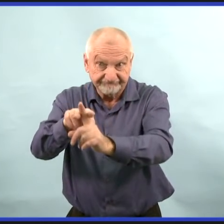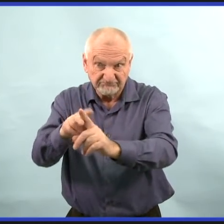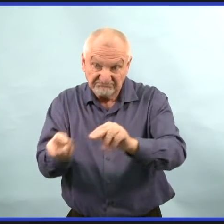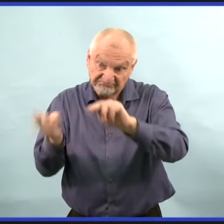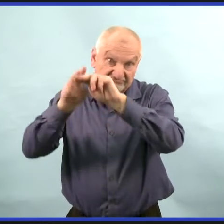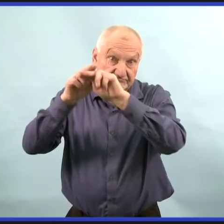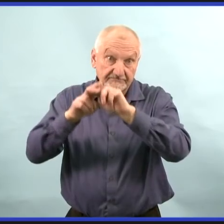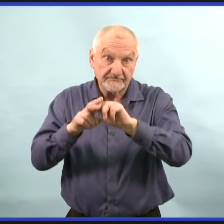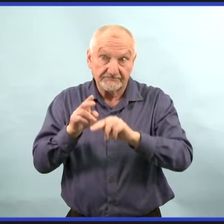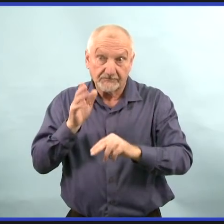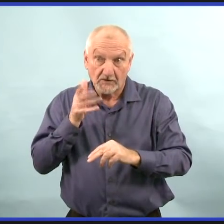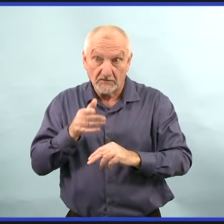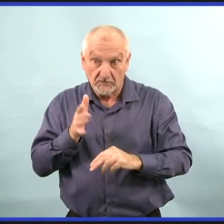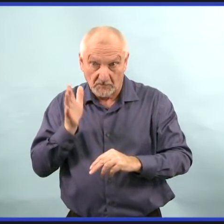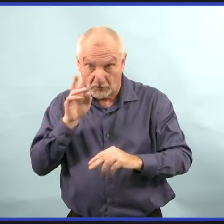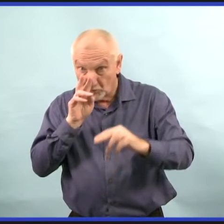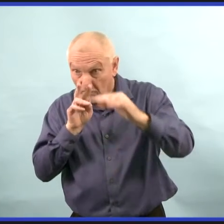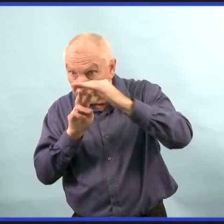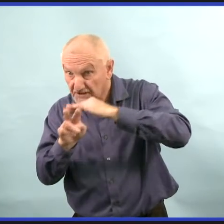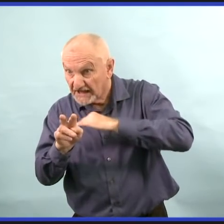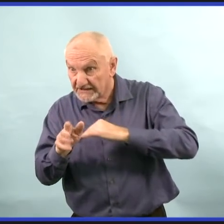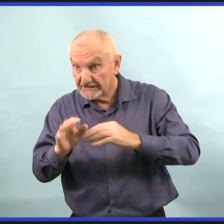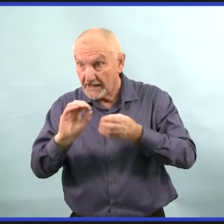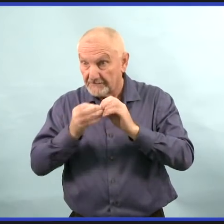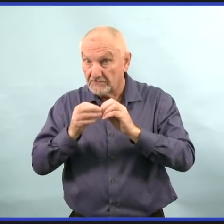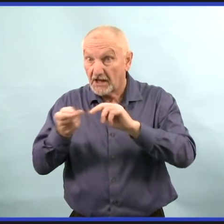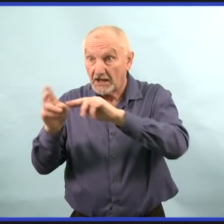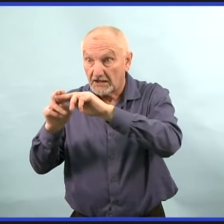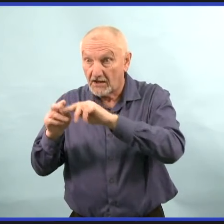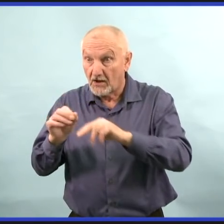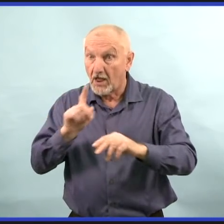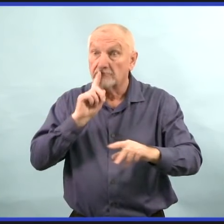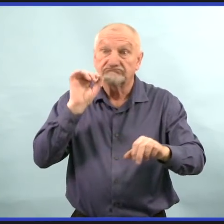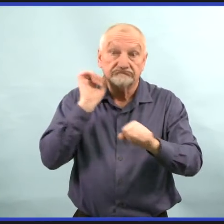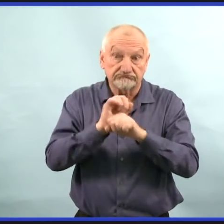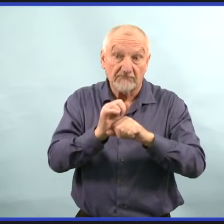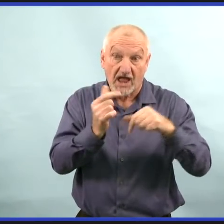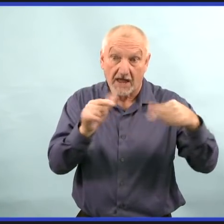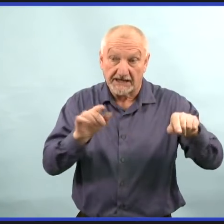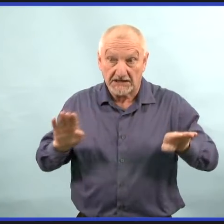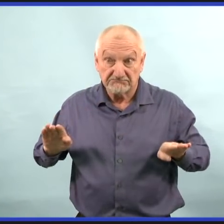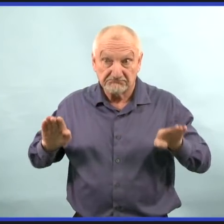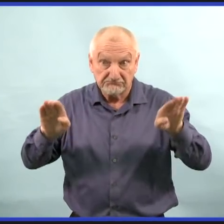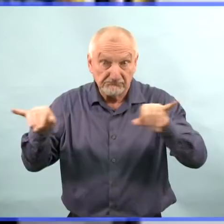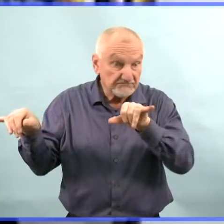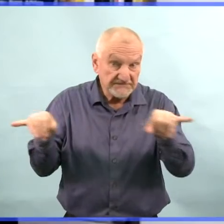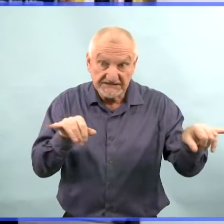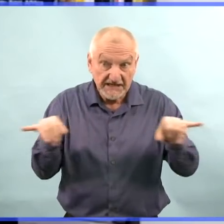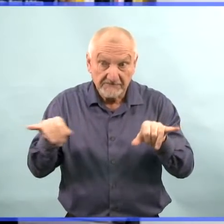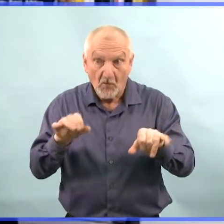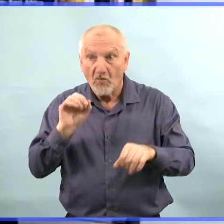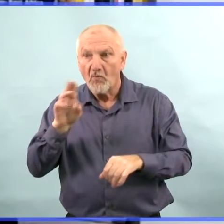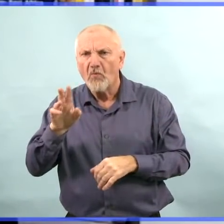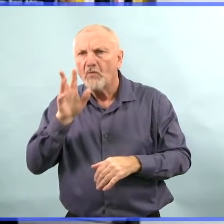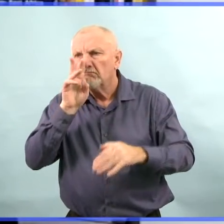tell you anything about um uptake or is that more um tell you something about what the supply is